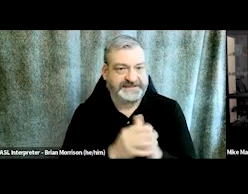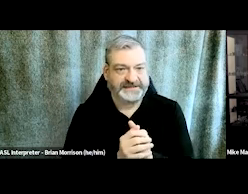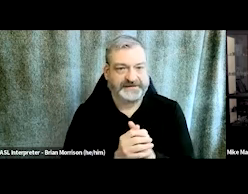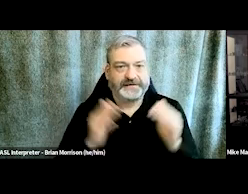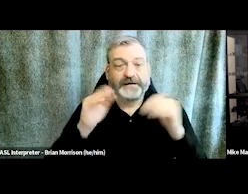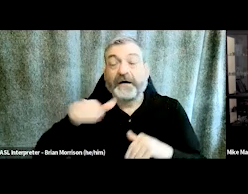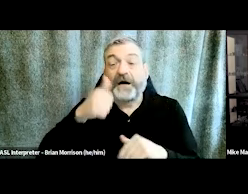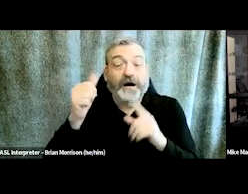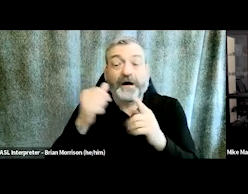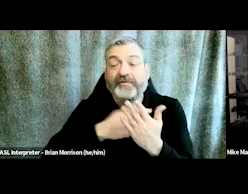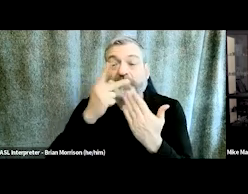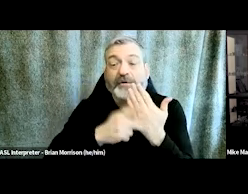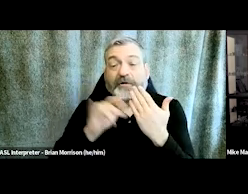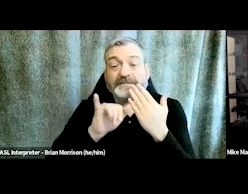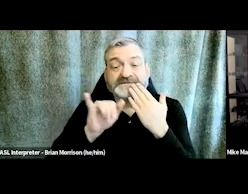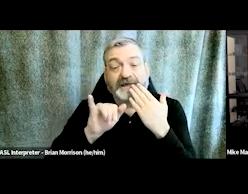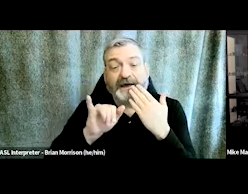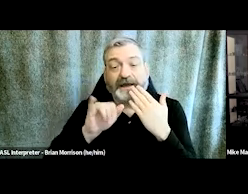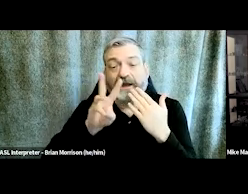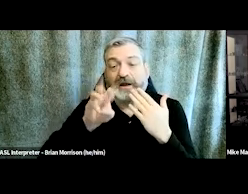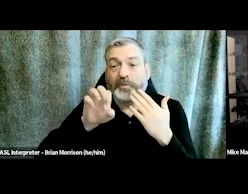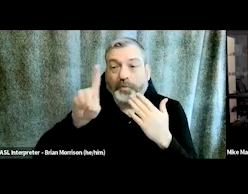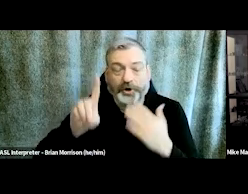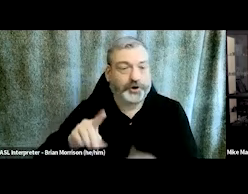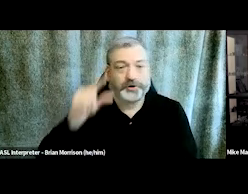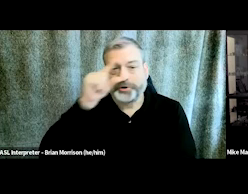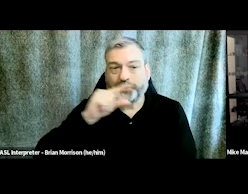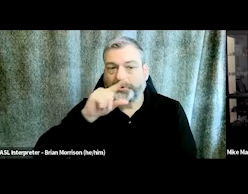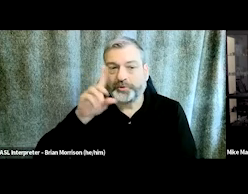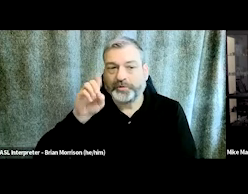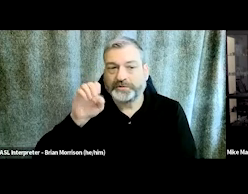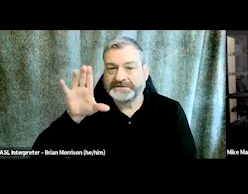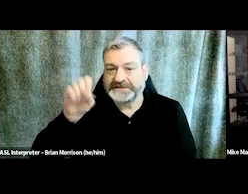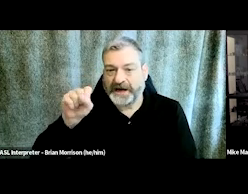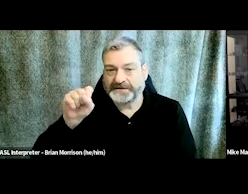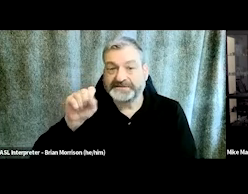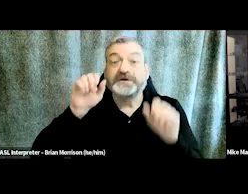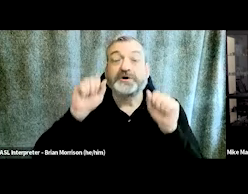Word and Google Docs you have the option to use built in styles.